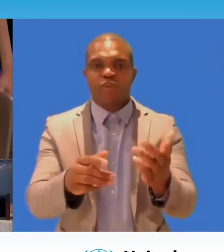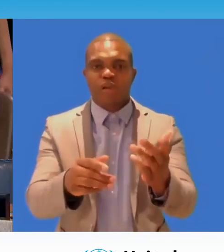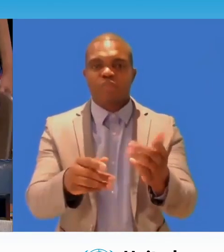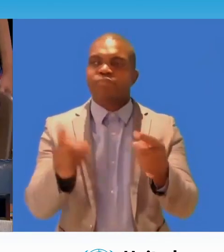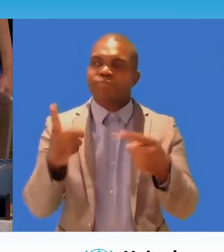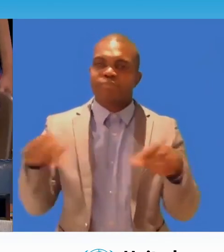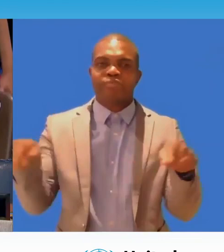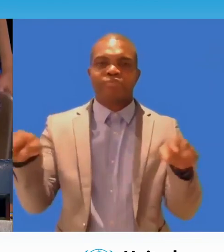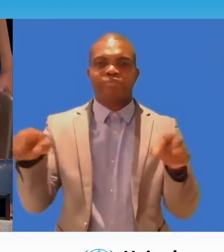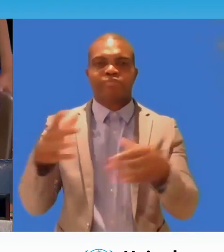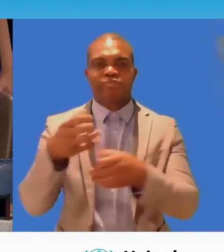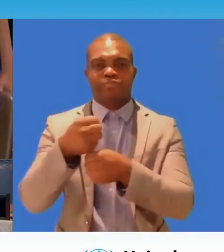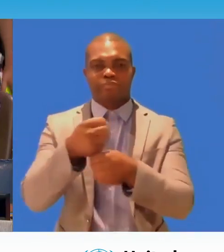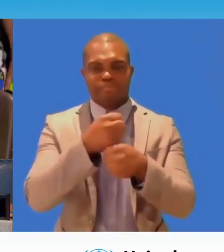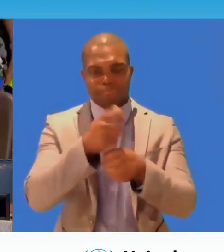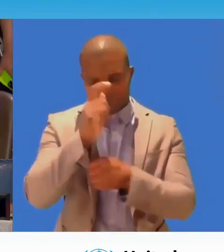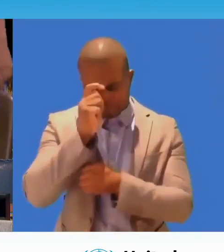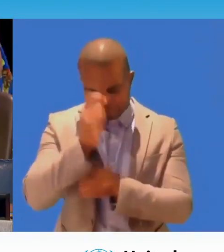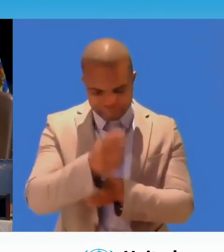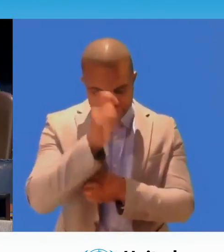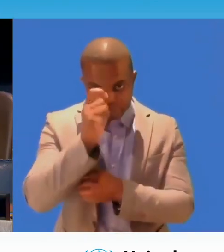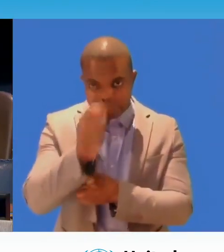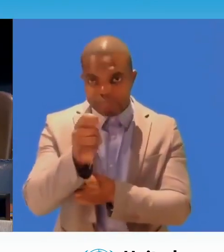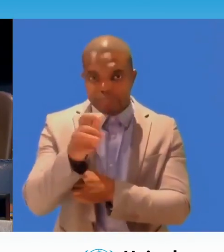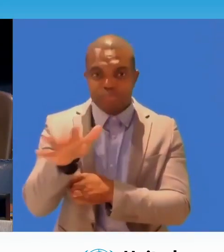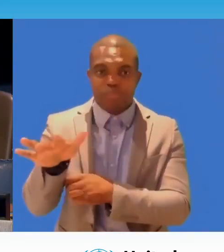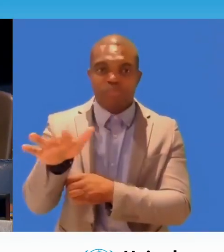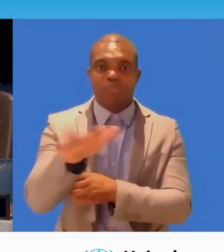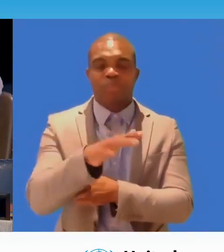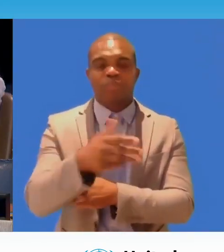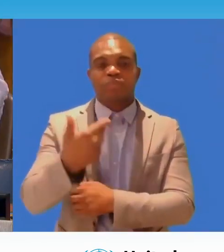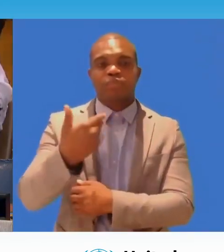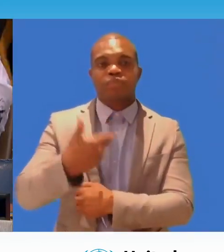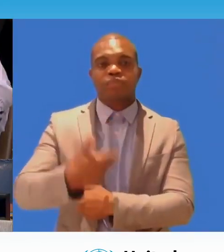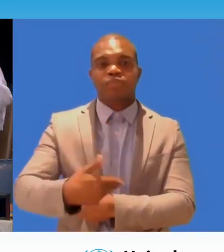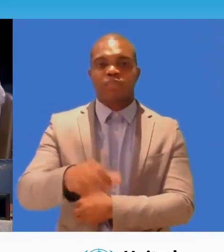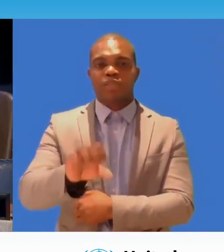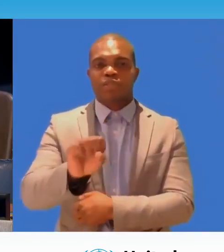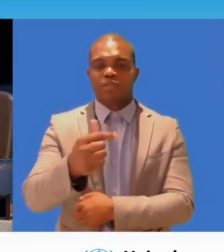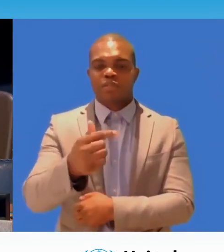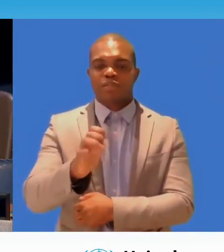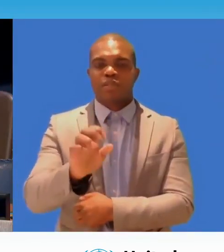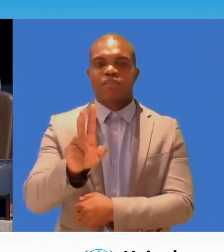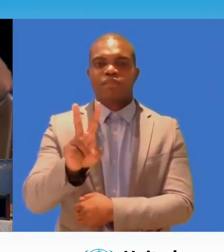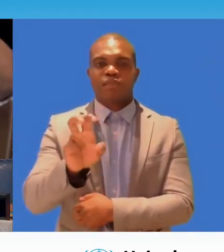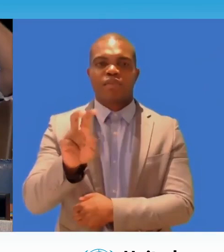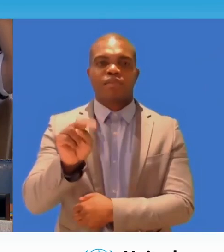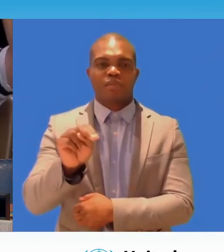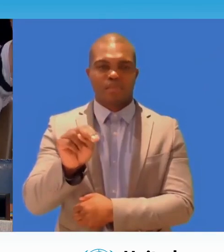I represent the validity Foundation we are a specialized non-governmental organization that